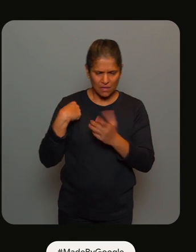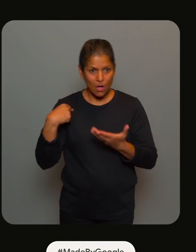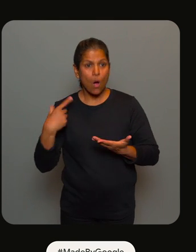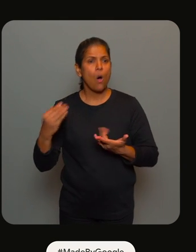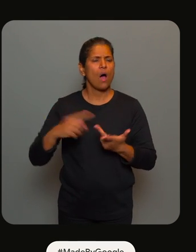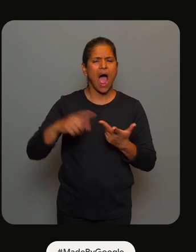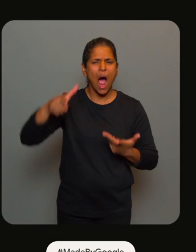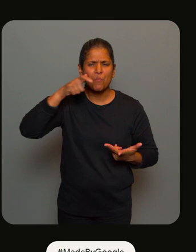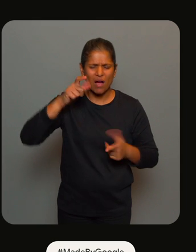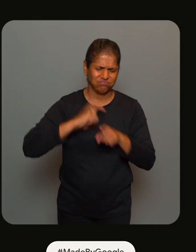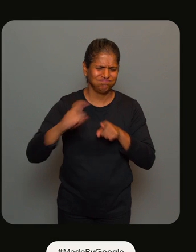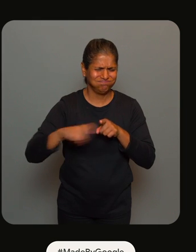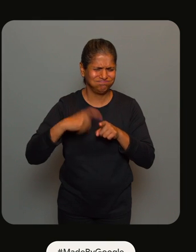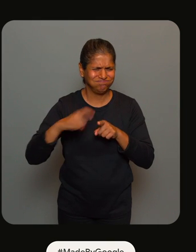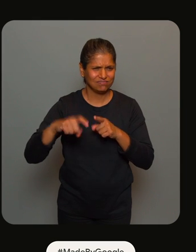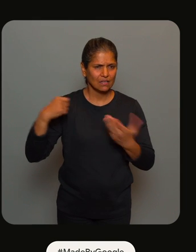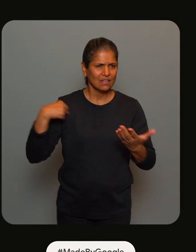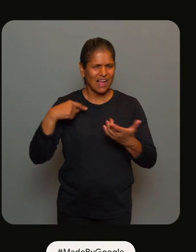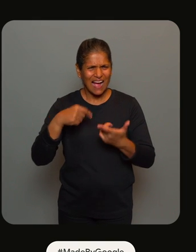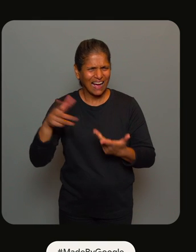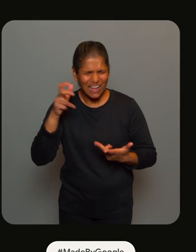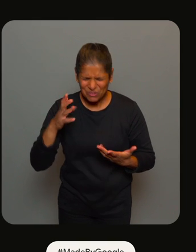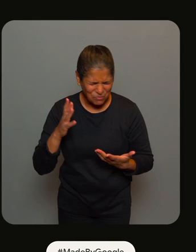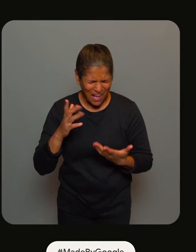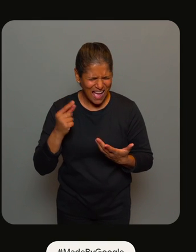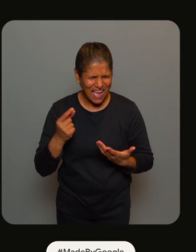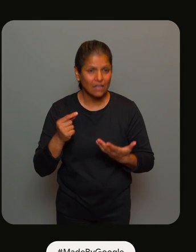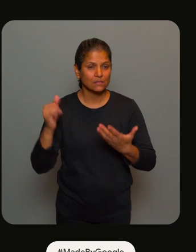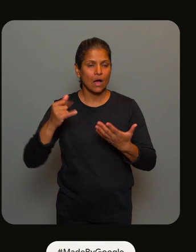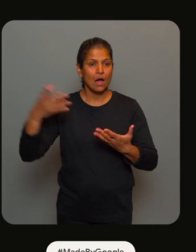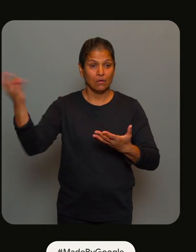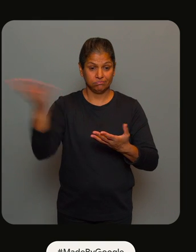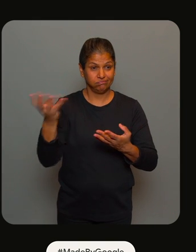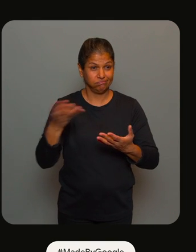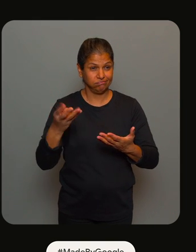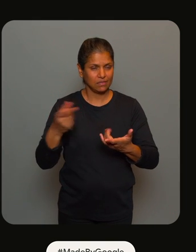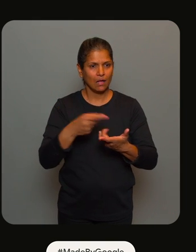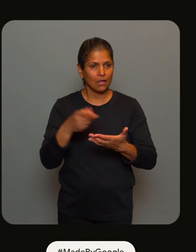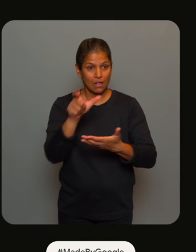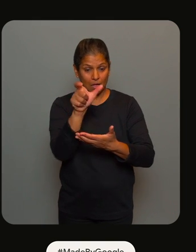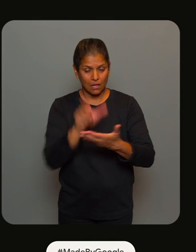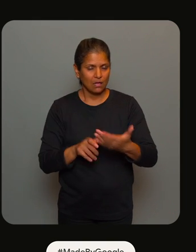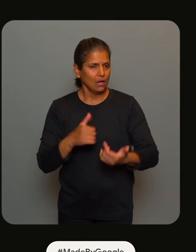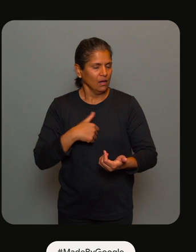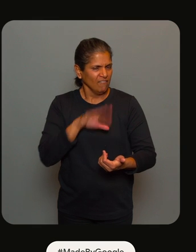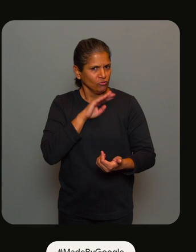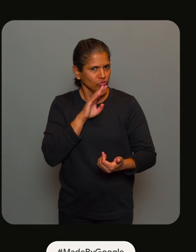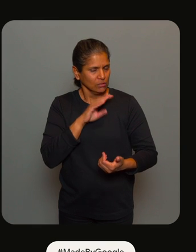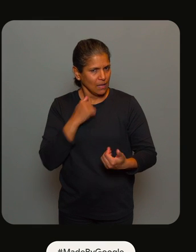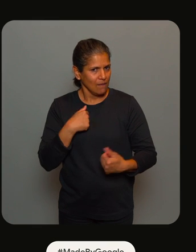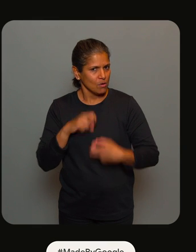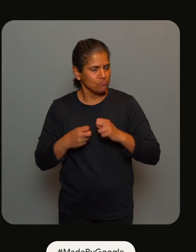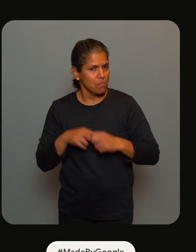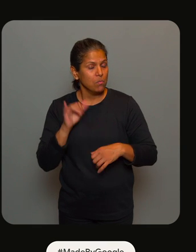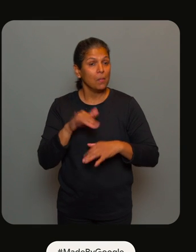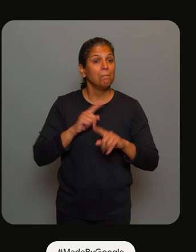audio quality, phone calls can be such a hassle. So Pixel 7 is designed to be the best phone for actual phone